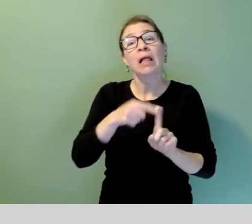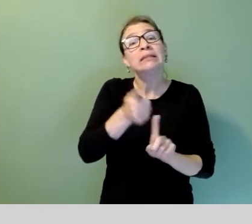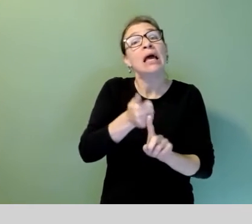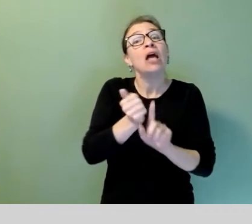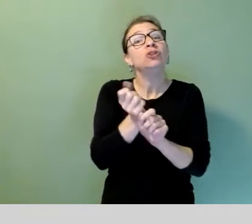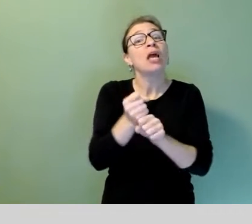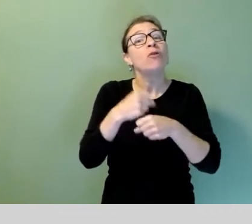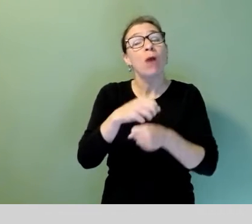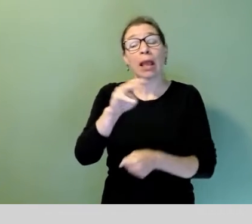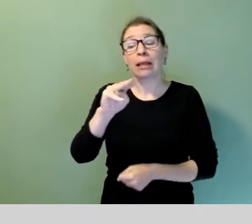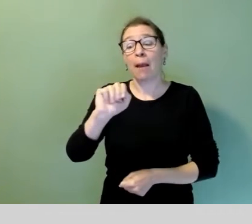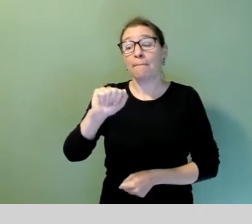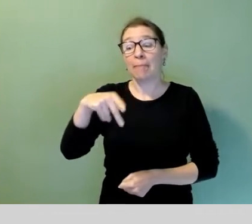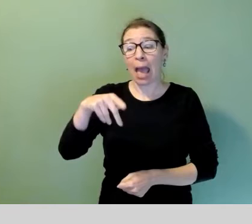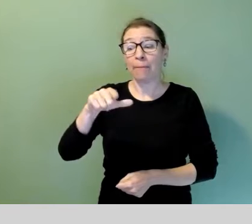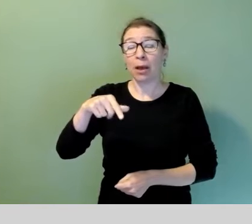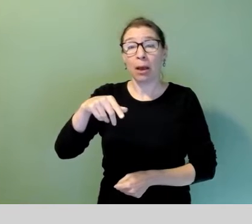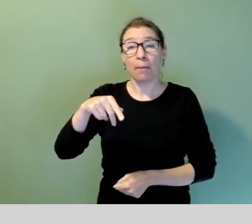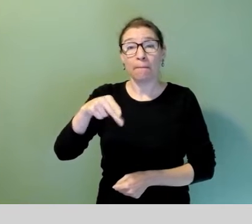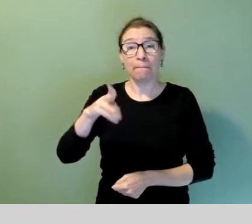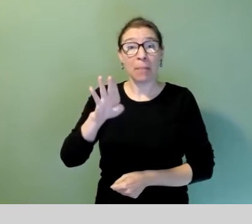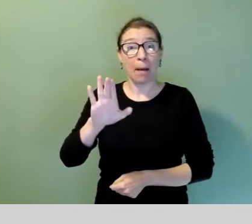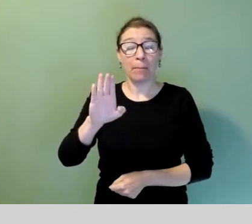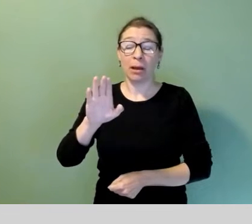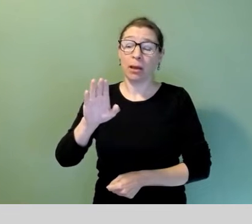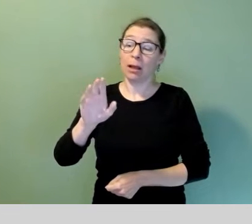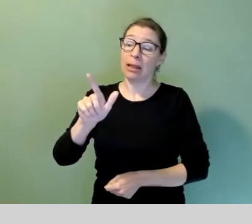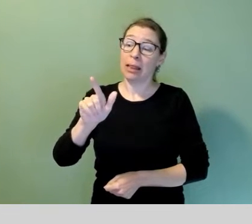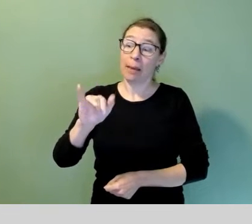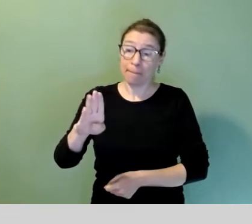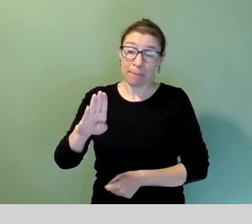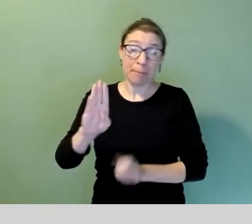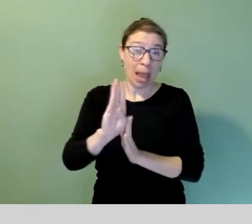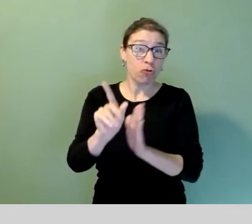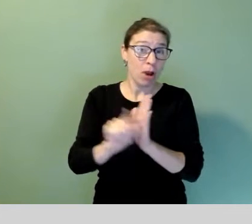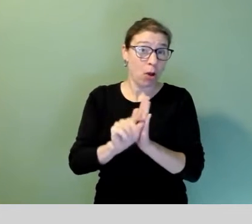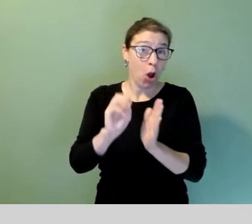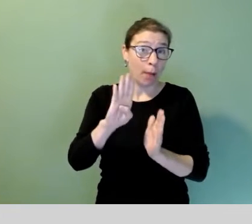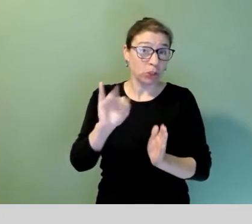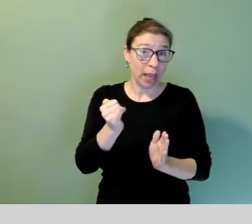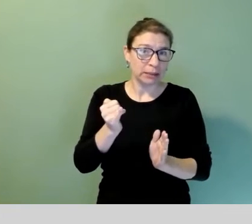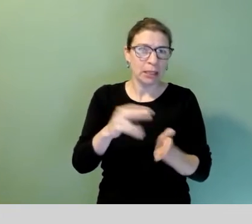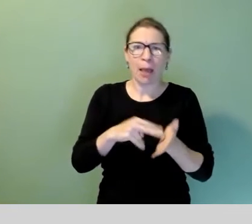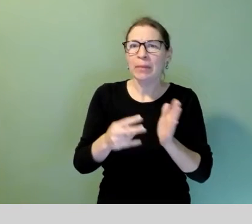matplotlib objects by default in the background, which makes it very easy for us to customize